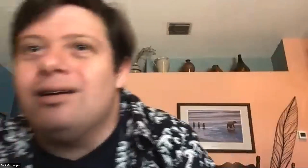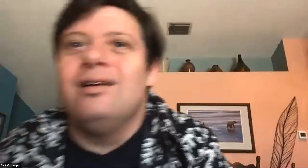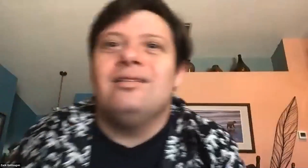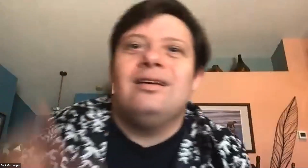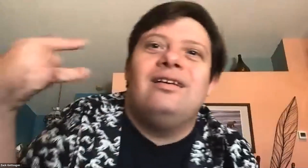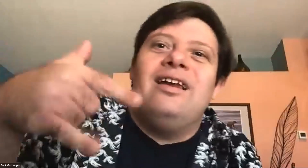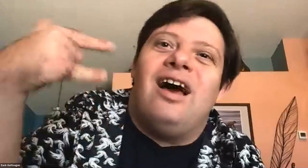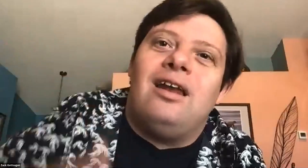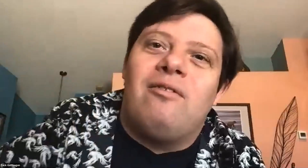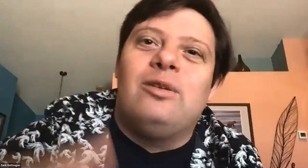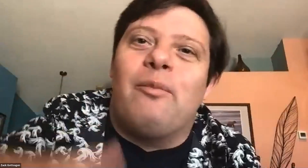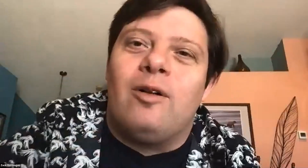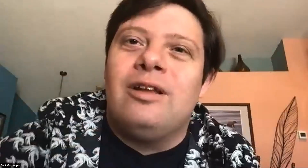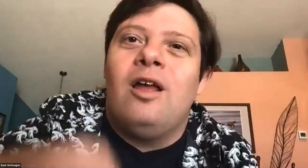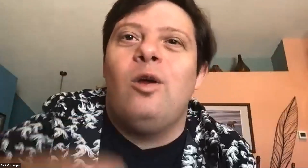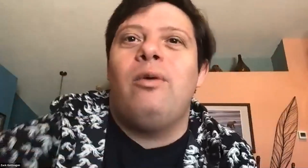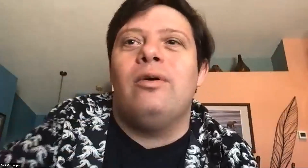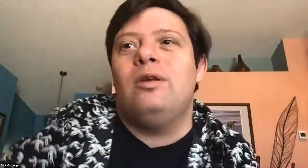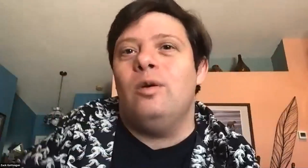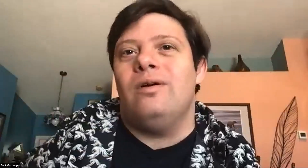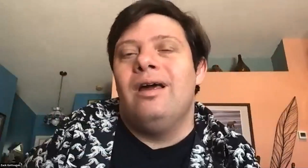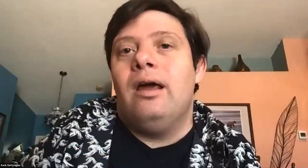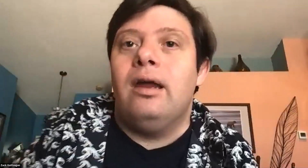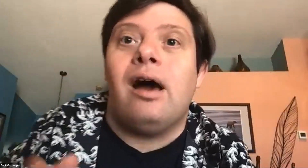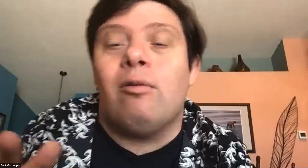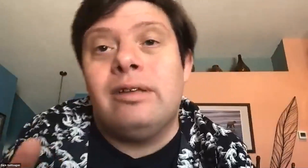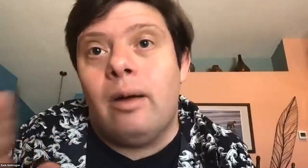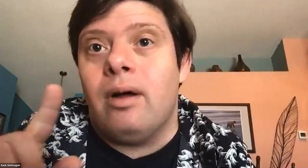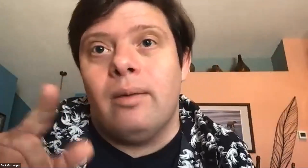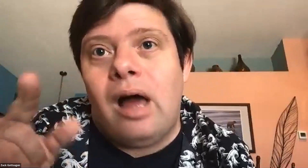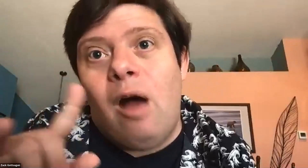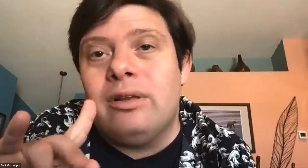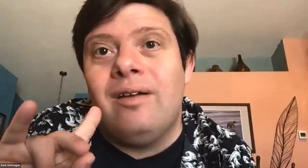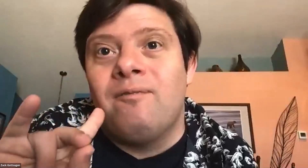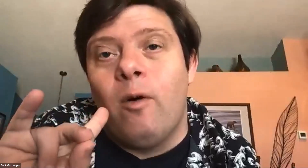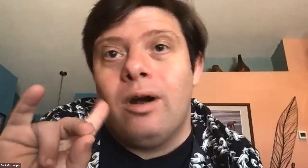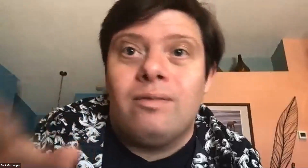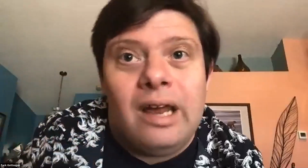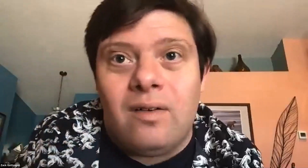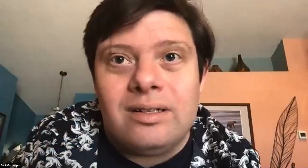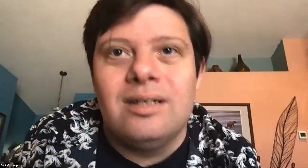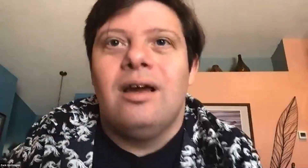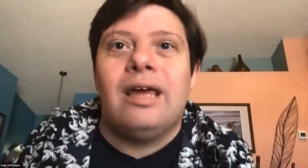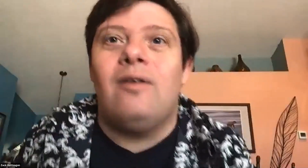and I'm always going to be there to celebrate all of the day and